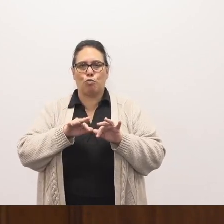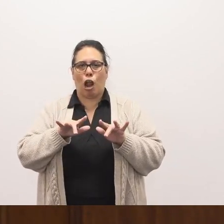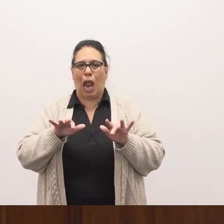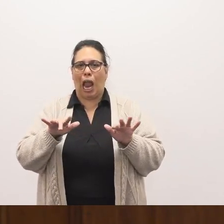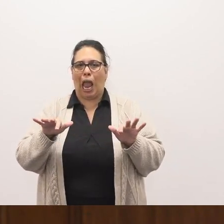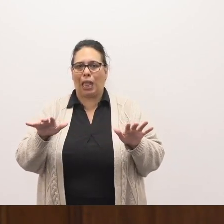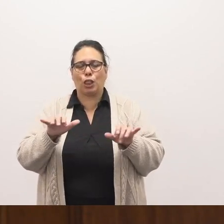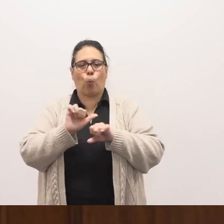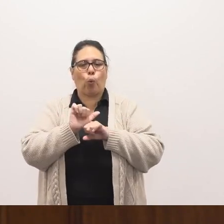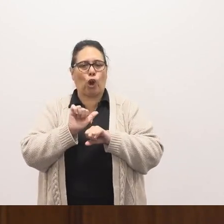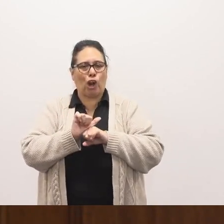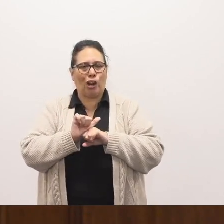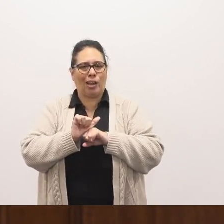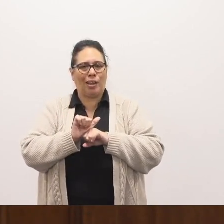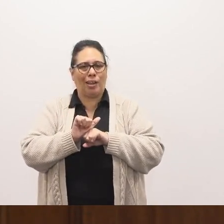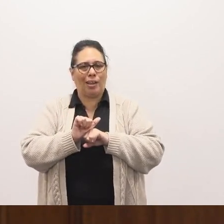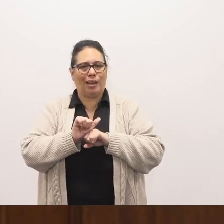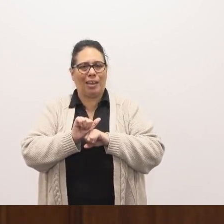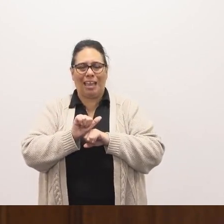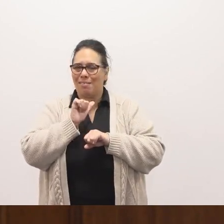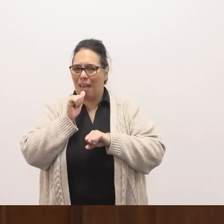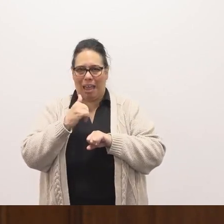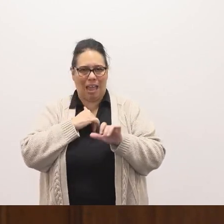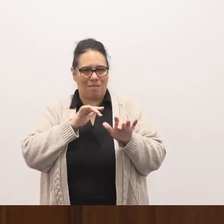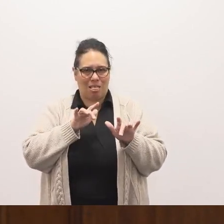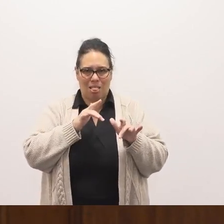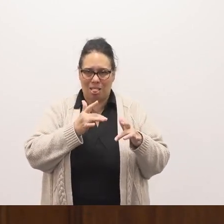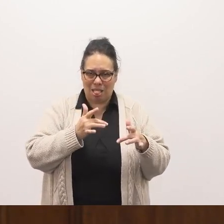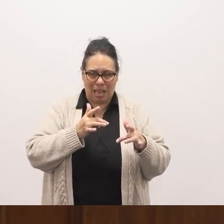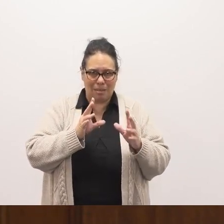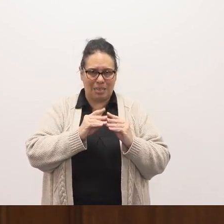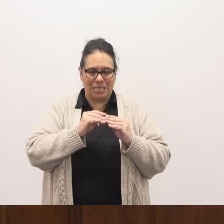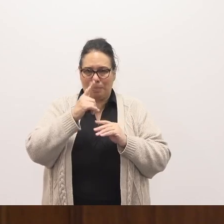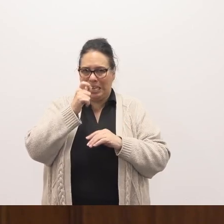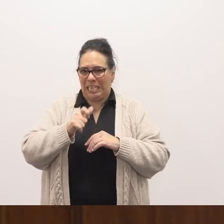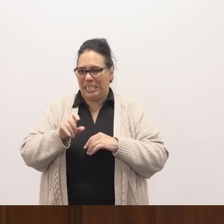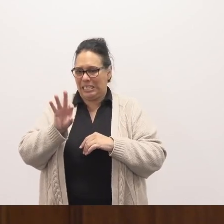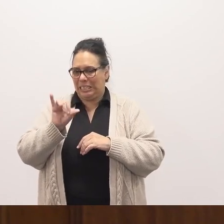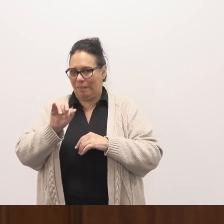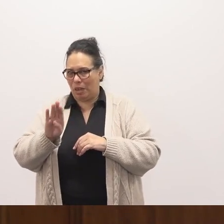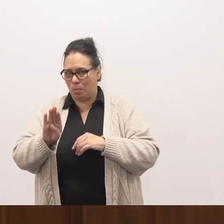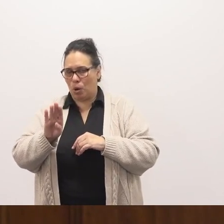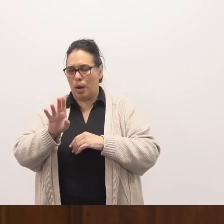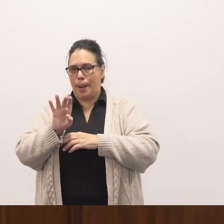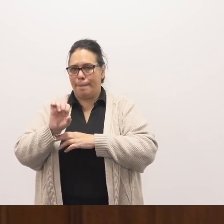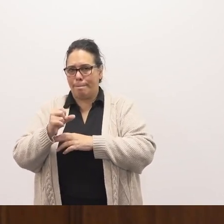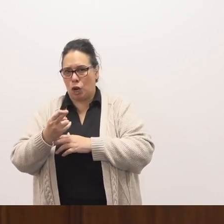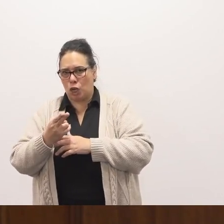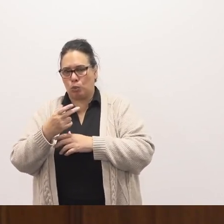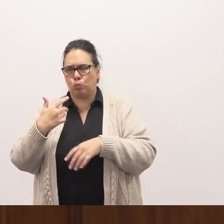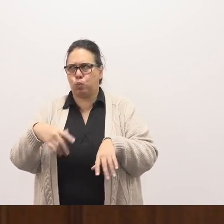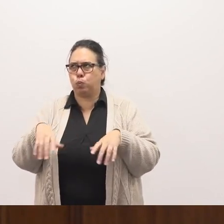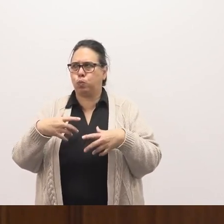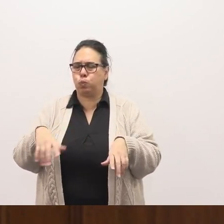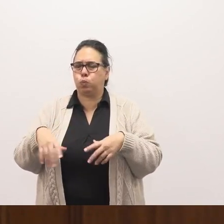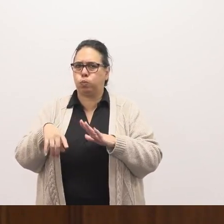and then in February, March, feel like putting on a lot of work and then having longer meetings.